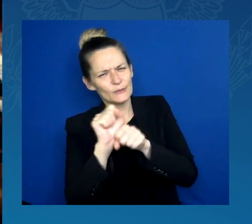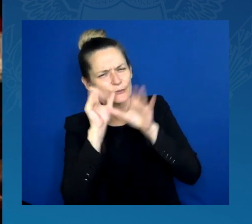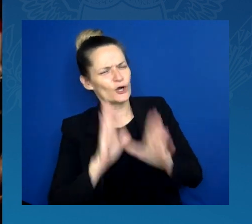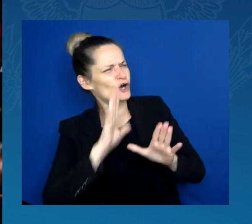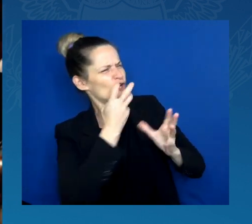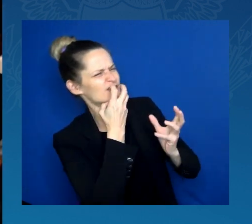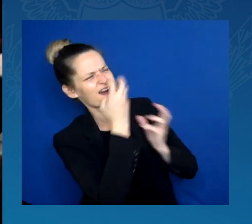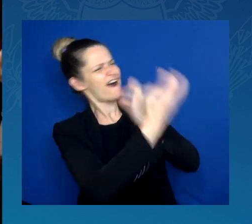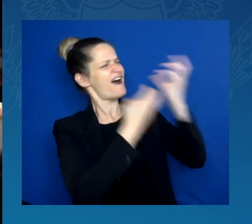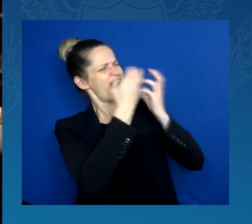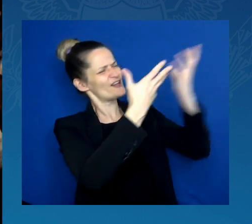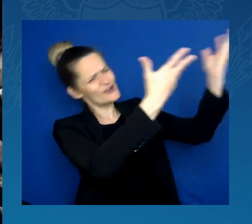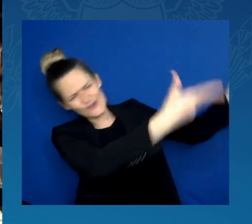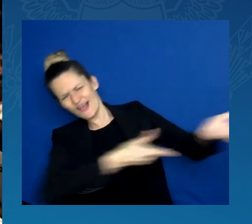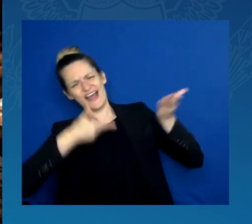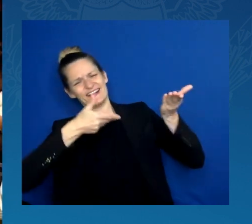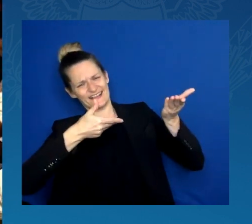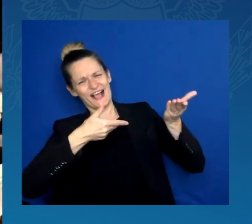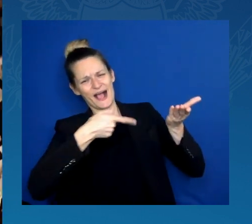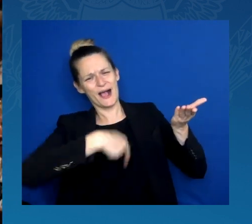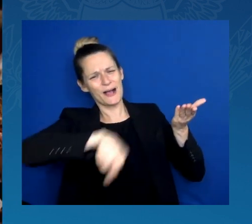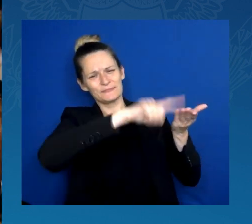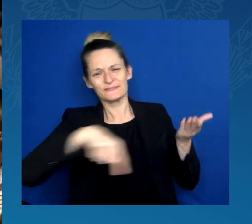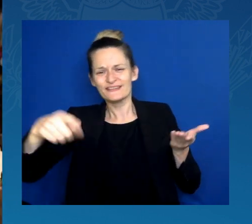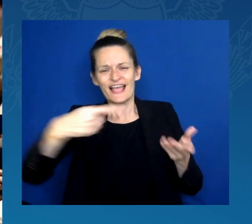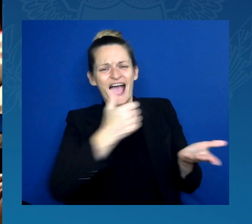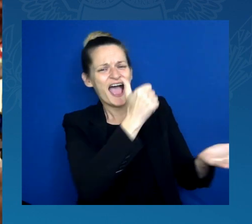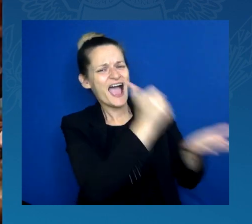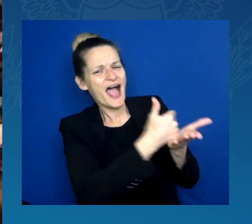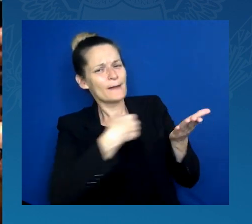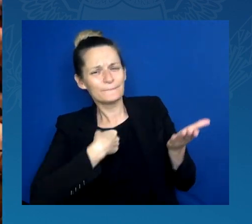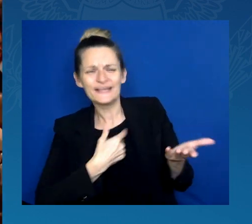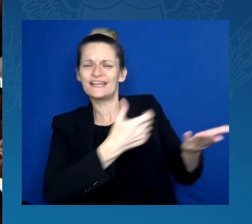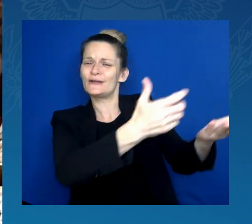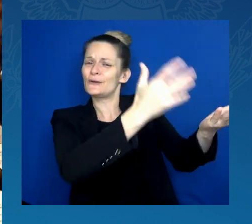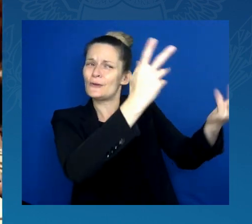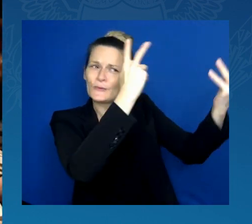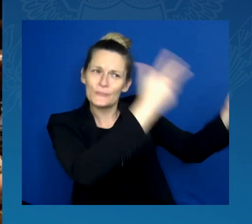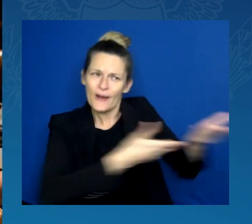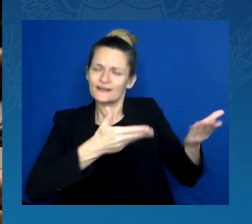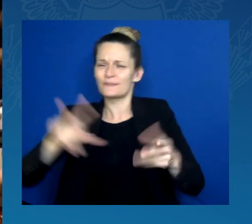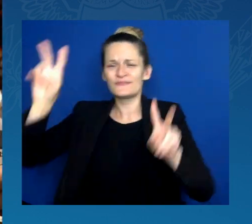Help me welcome the Vice President of the United States, Kamala Harris.